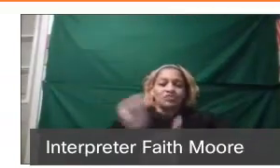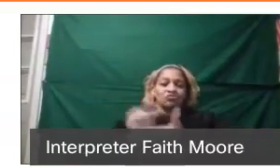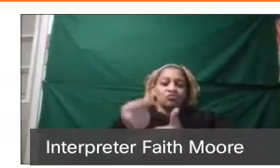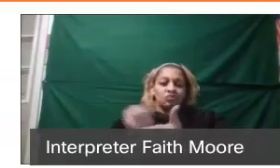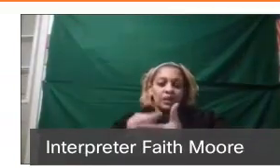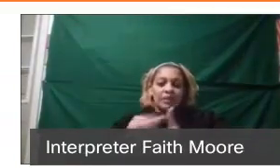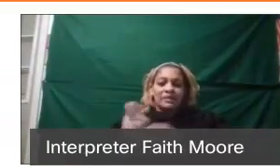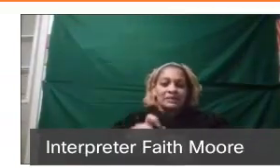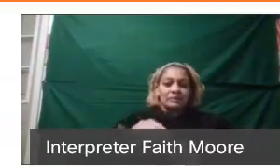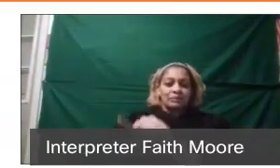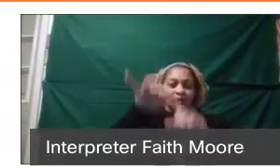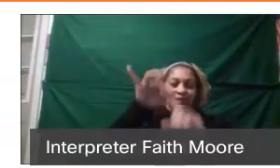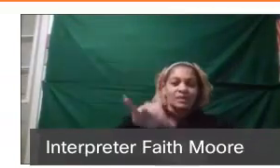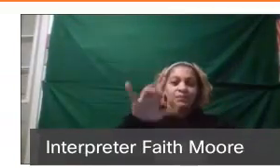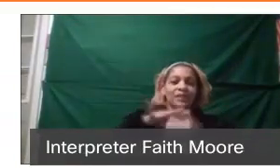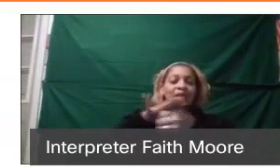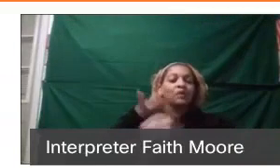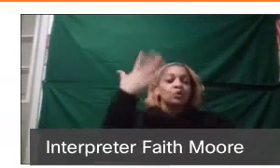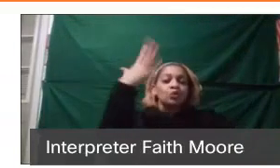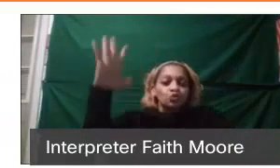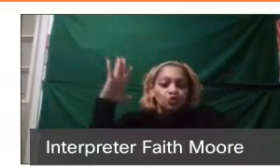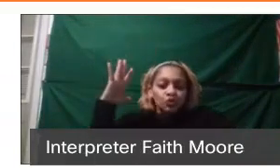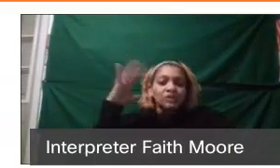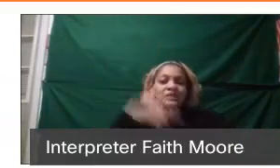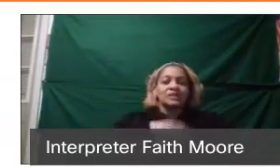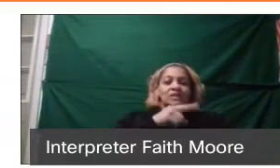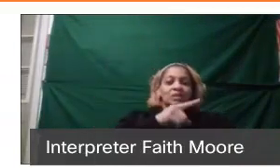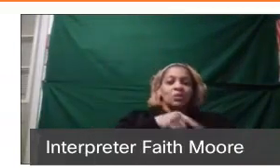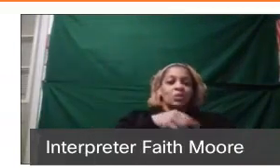Making the the concrete sidewalk heave.